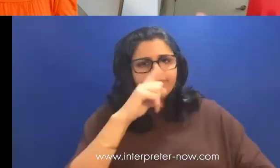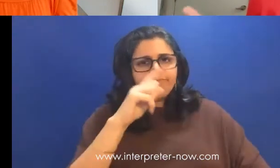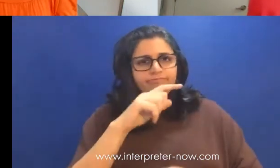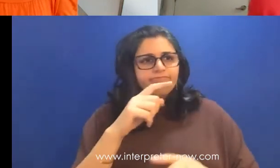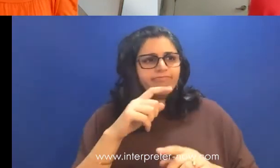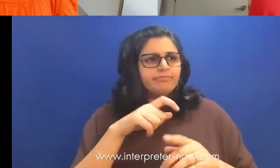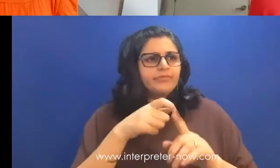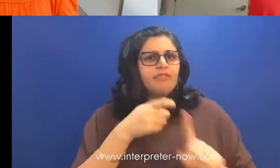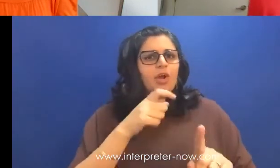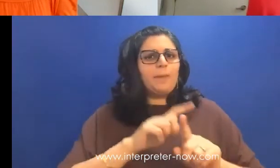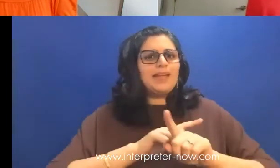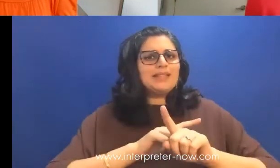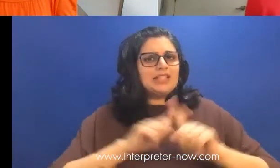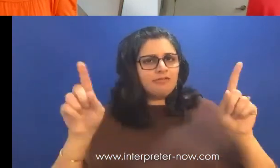from a diversity of authors.